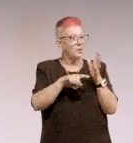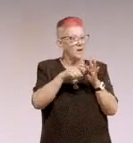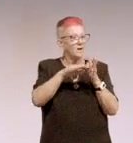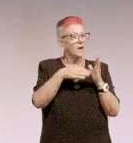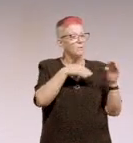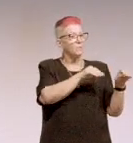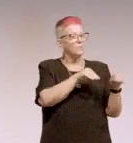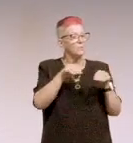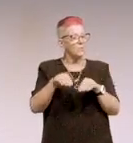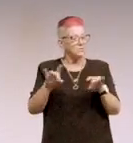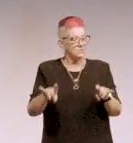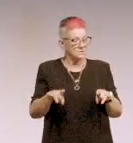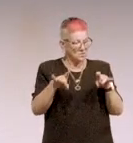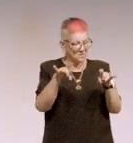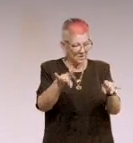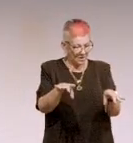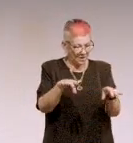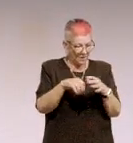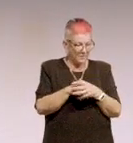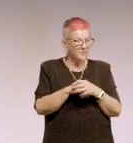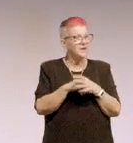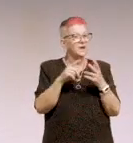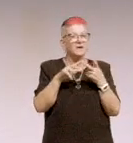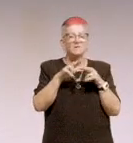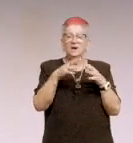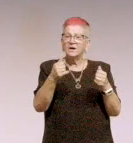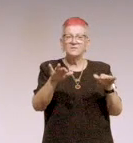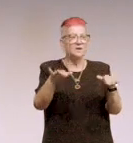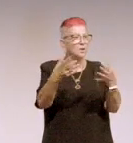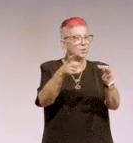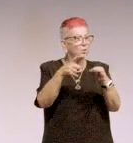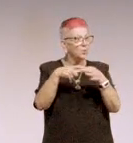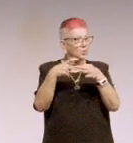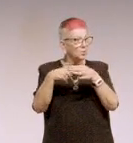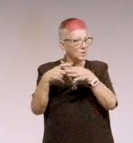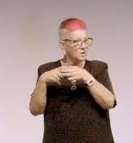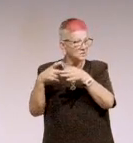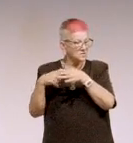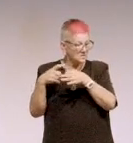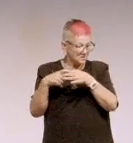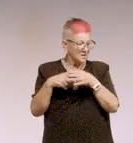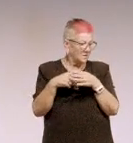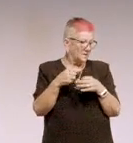If you have any questions after the talk, @BalramSingh is my handle,